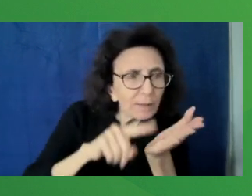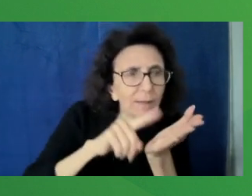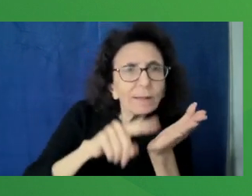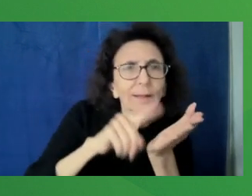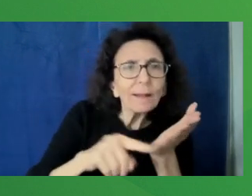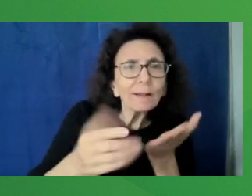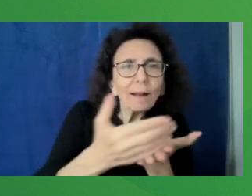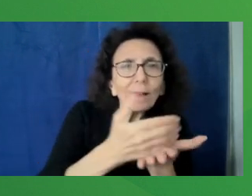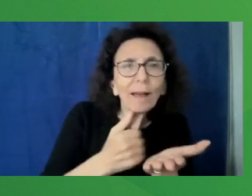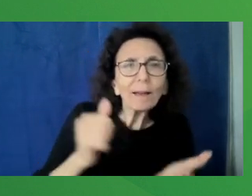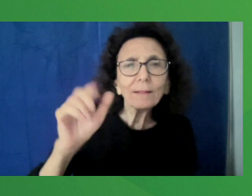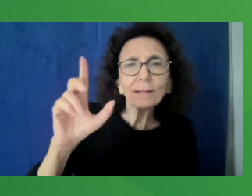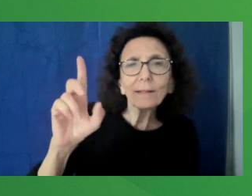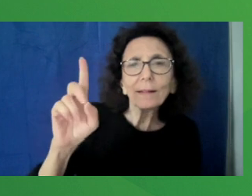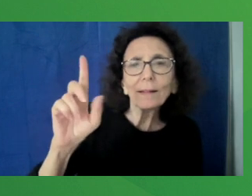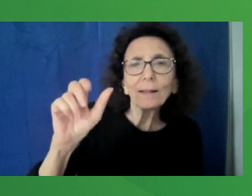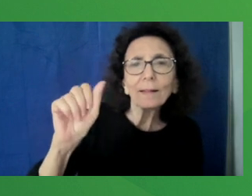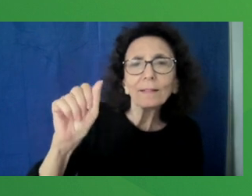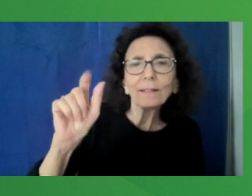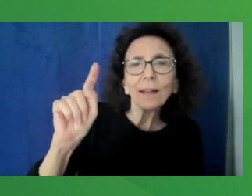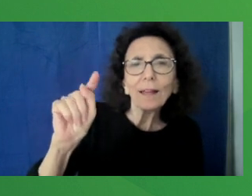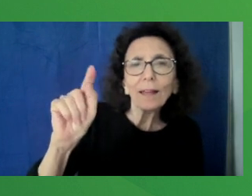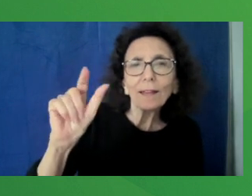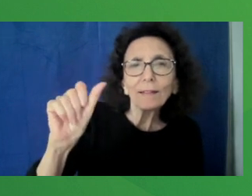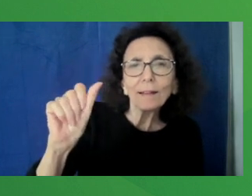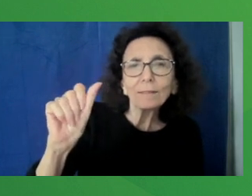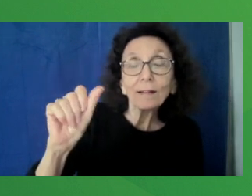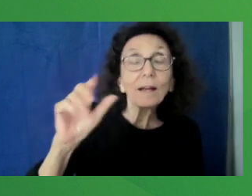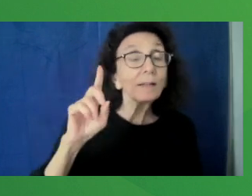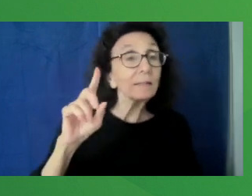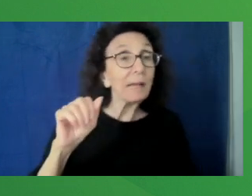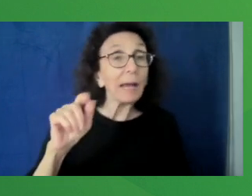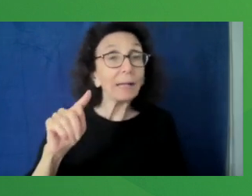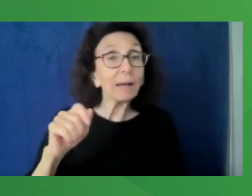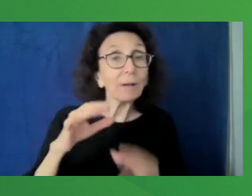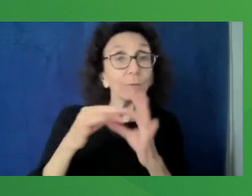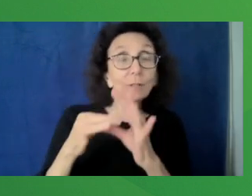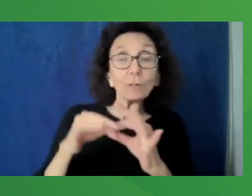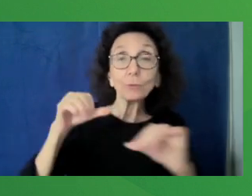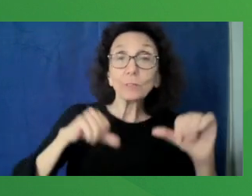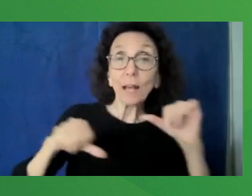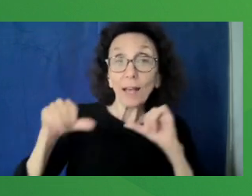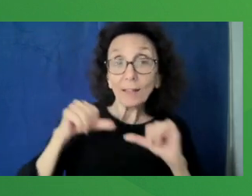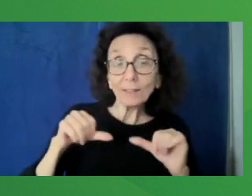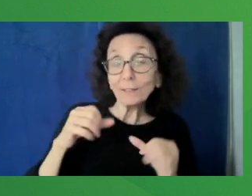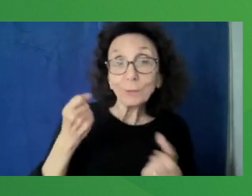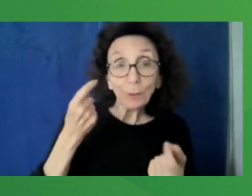that data can be about science to help understand the science of an issue, but we equally think that